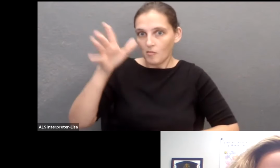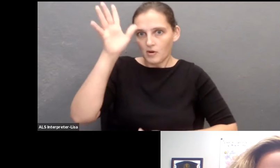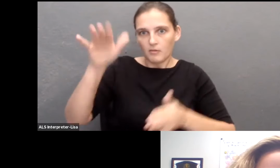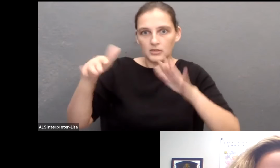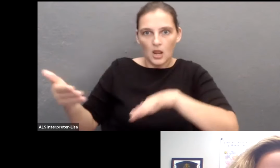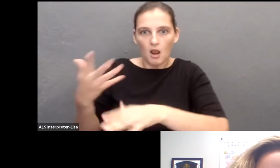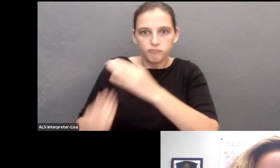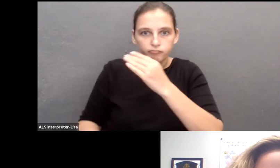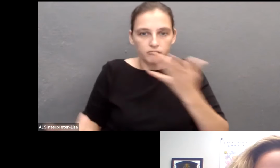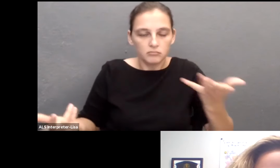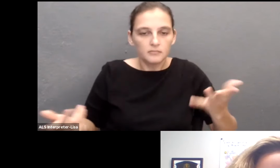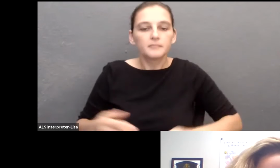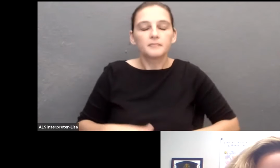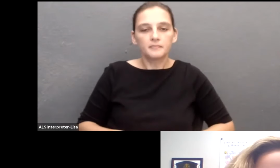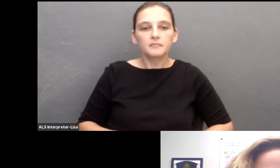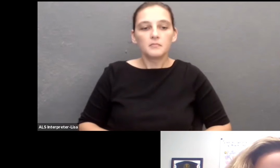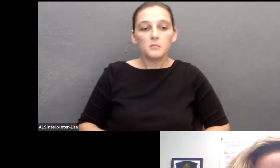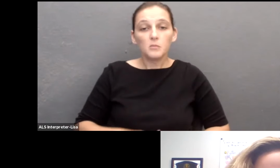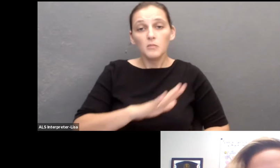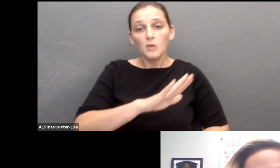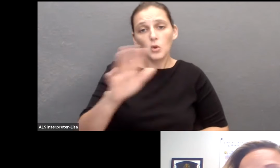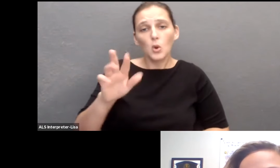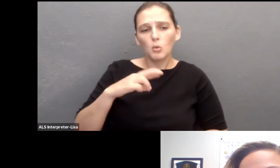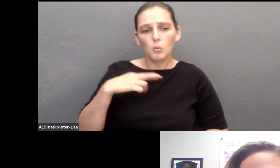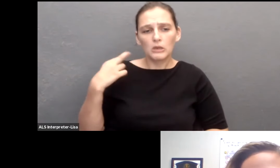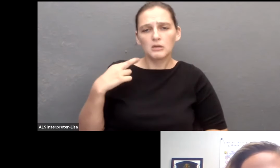is, is that your risk may be low, but it may not.